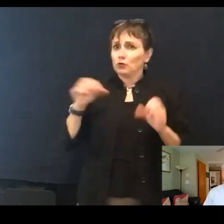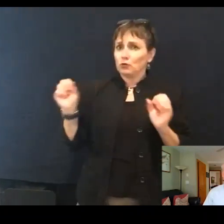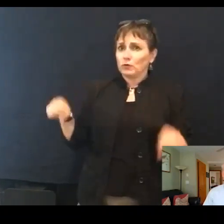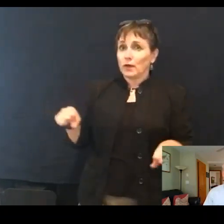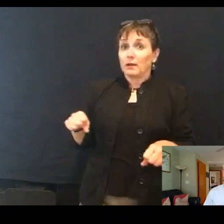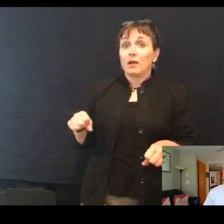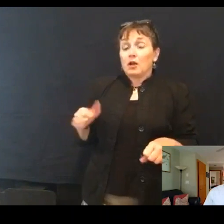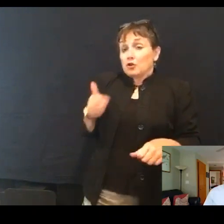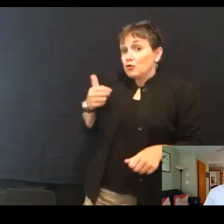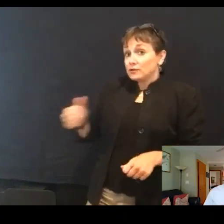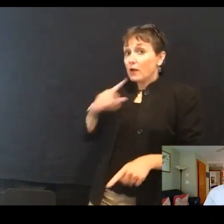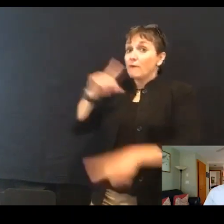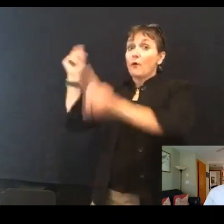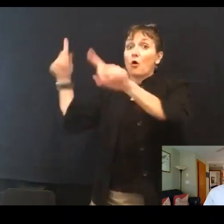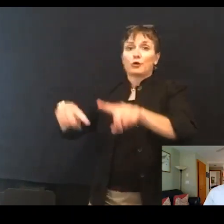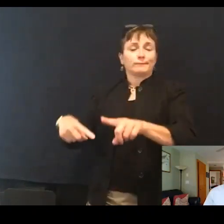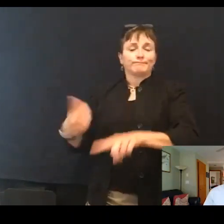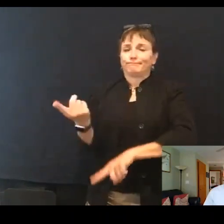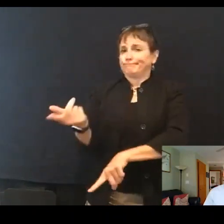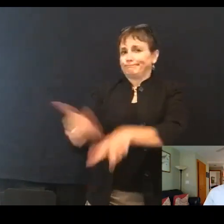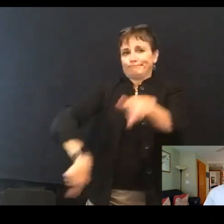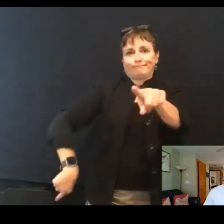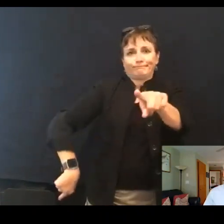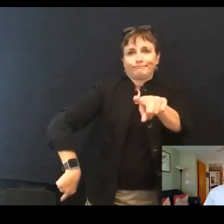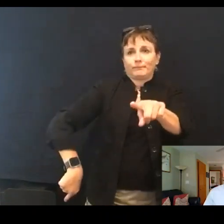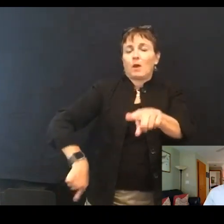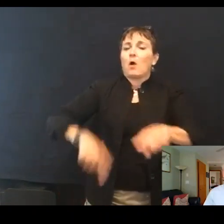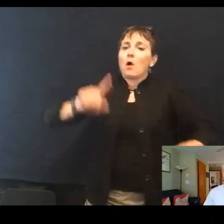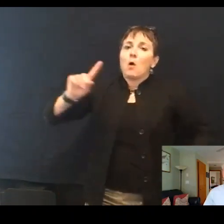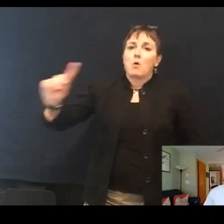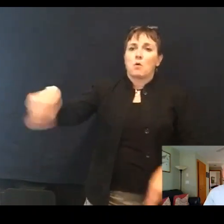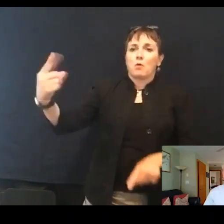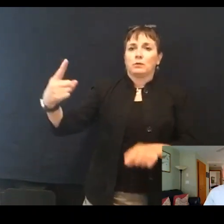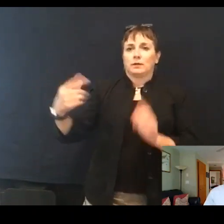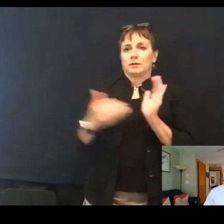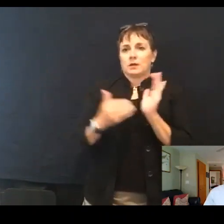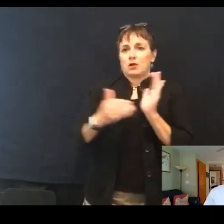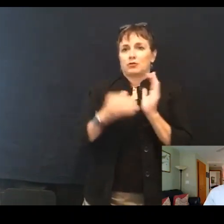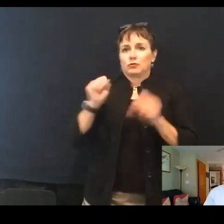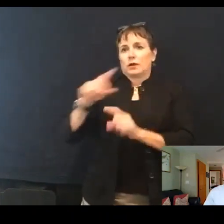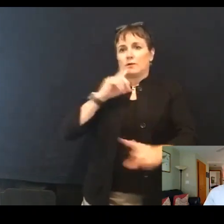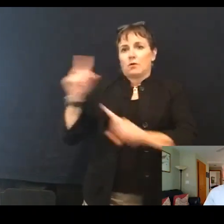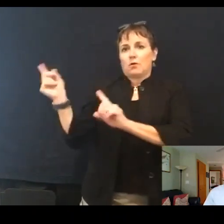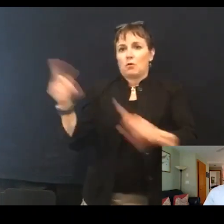you cannot order the test. The test can only be ordered by a clinician.